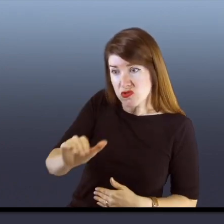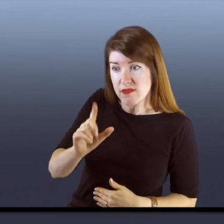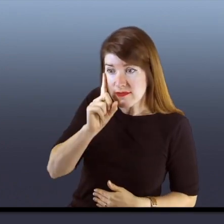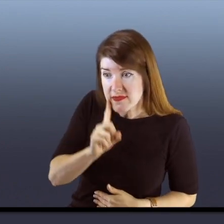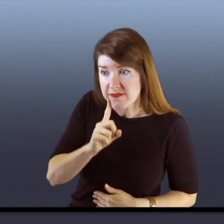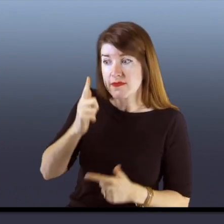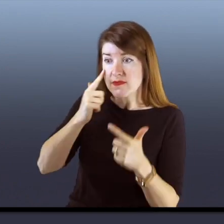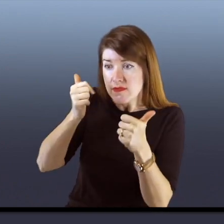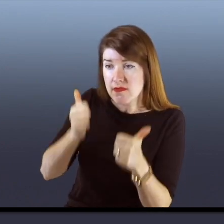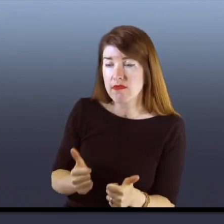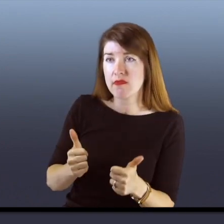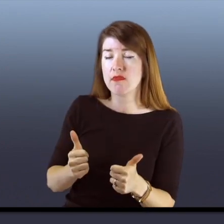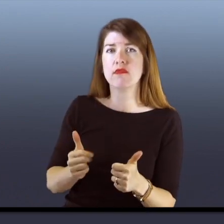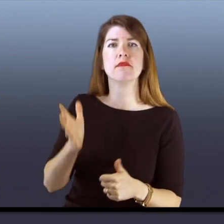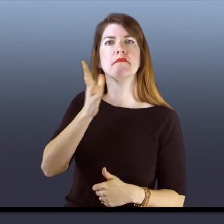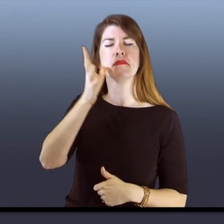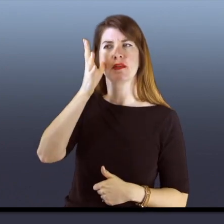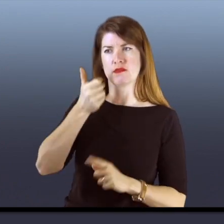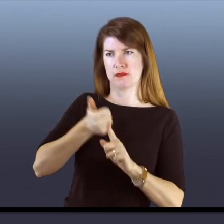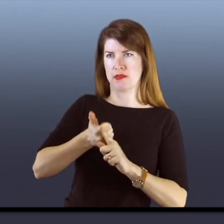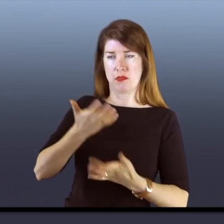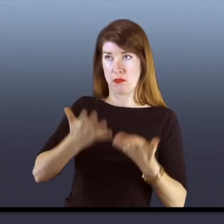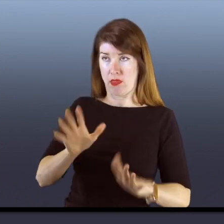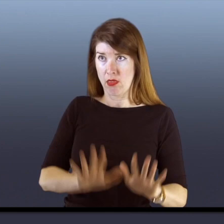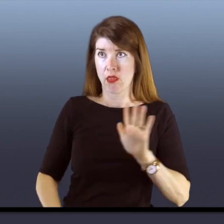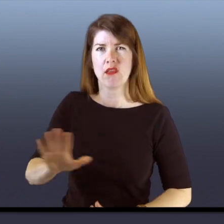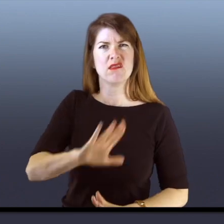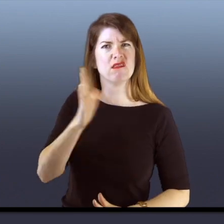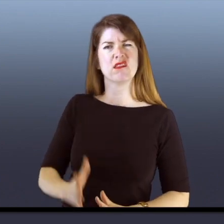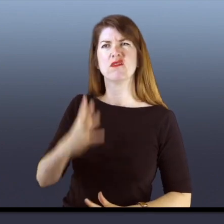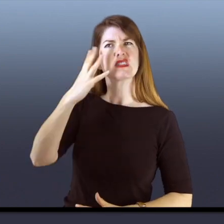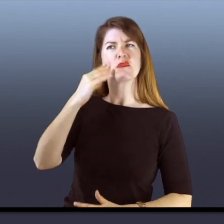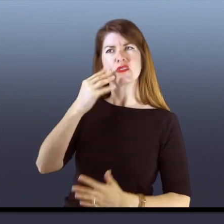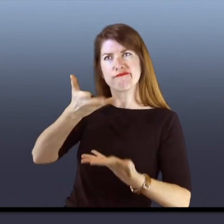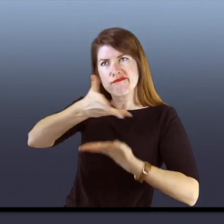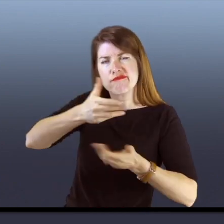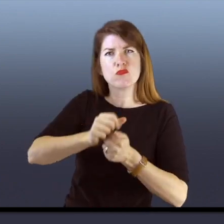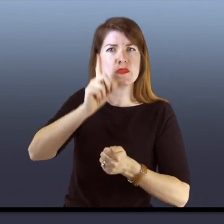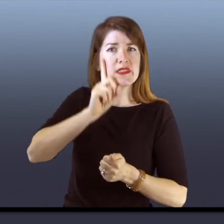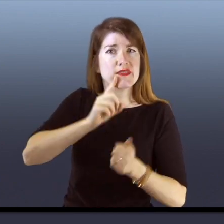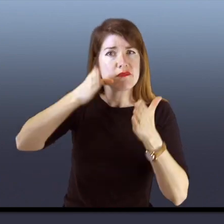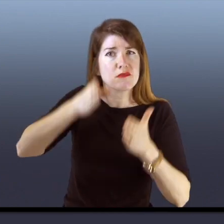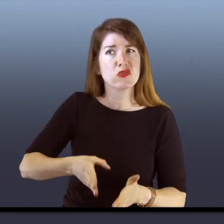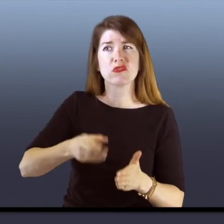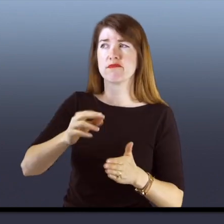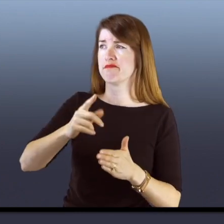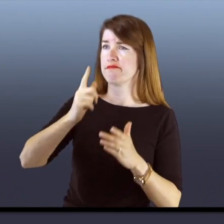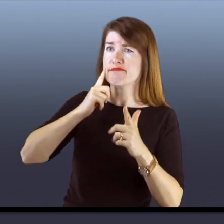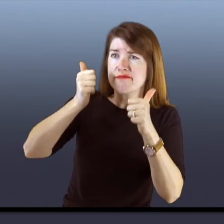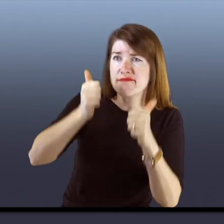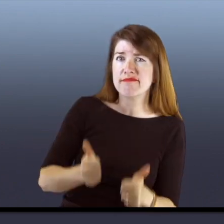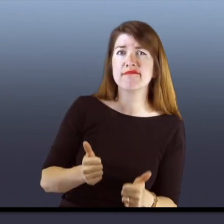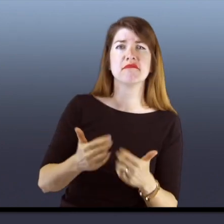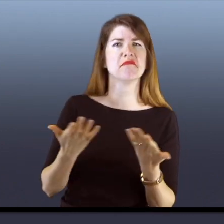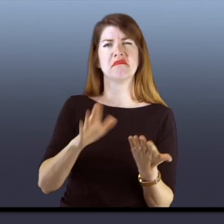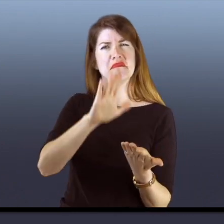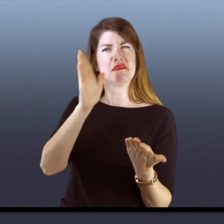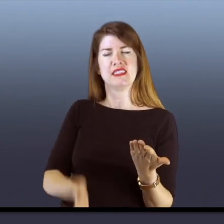there may have not ever had an experience of being around a person with the hearing loss, a deaf or hard of hearing individual.